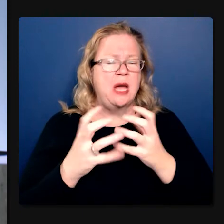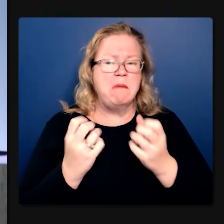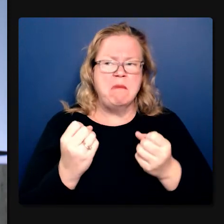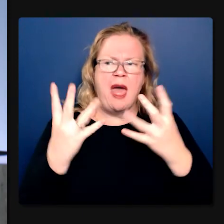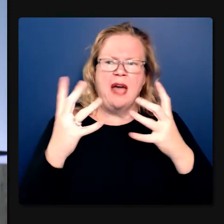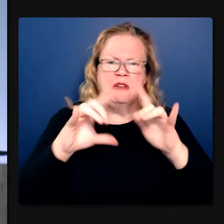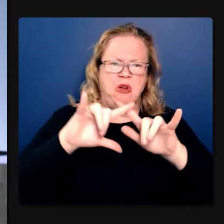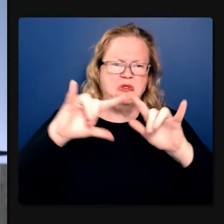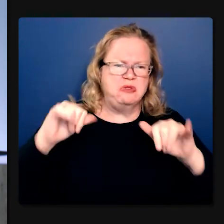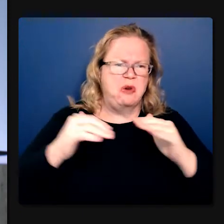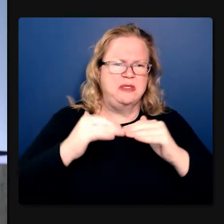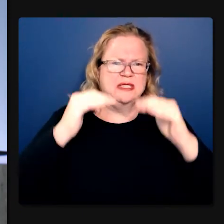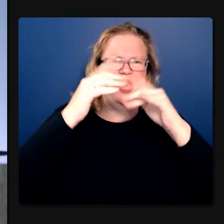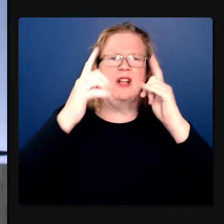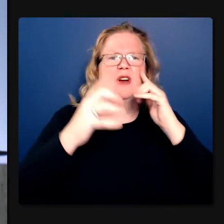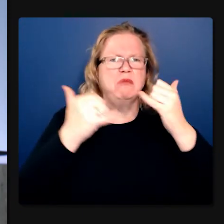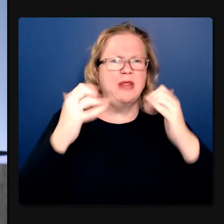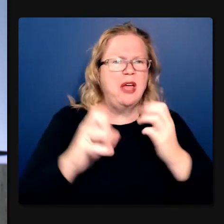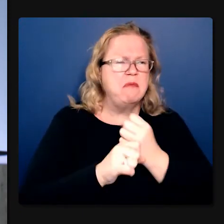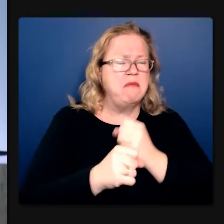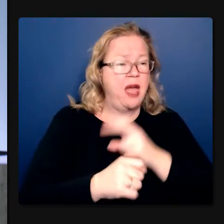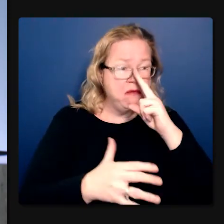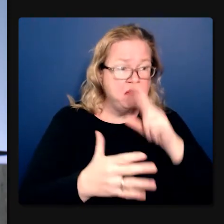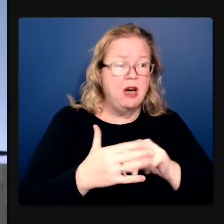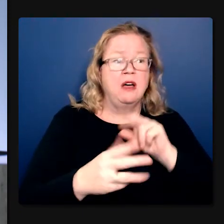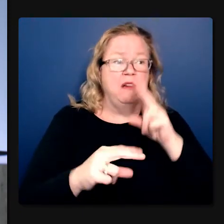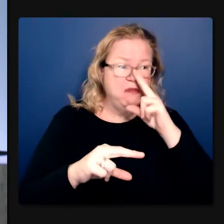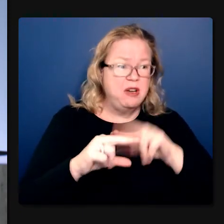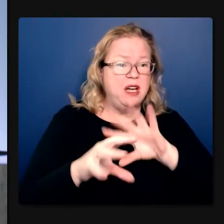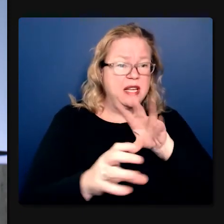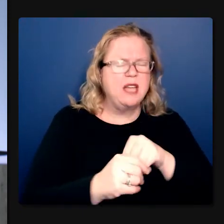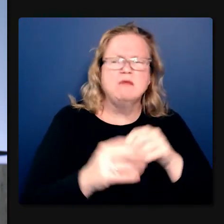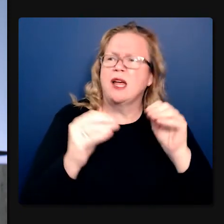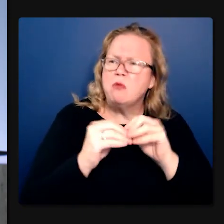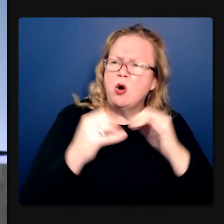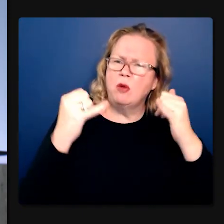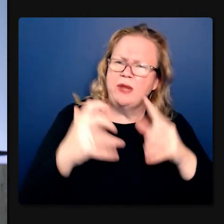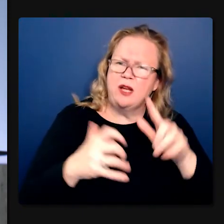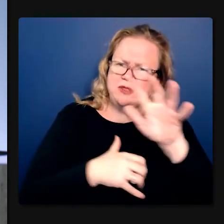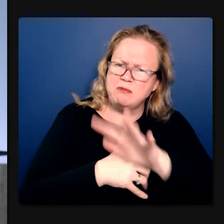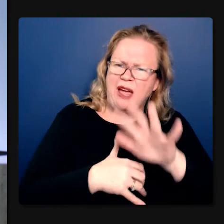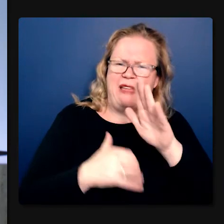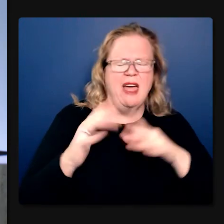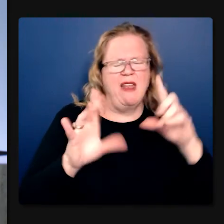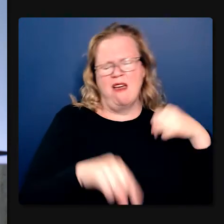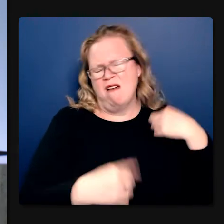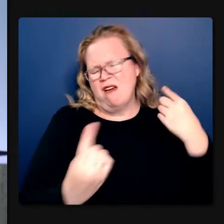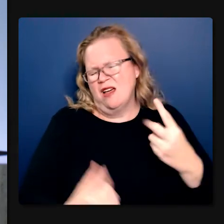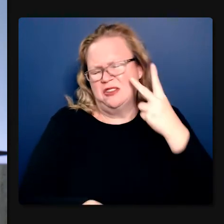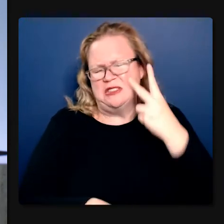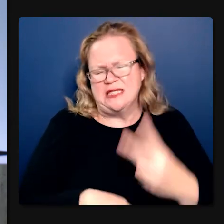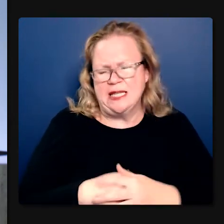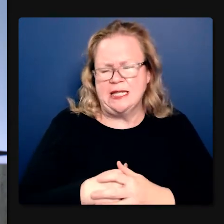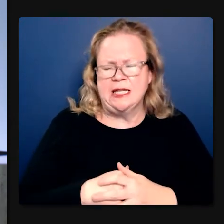concurrent scale for players and make that fun and engaging? How can we have more players in a space than we've ever seen before?